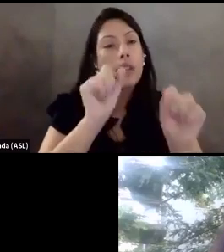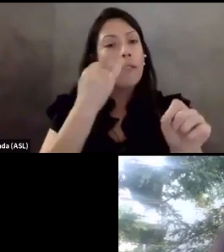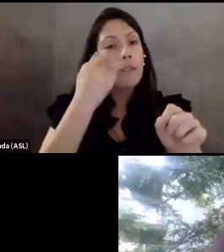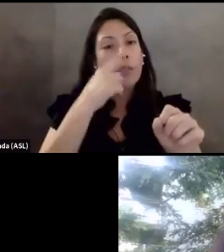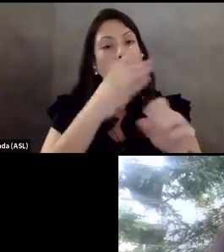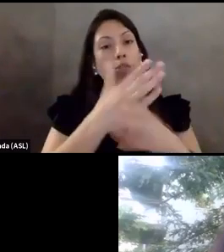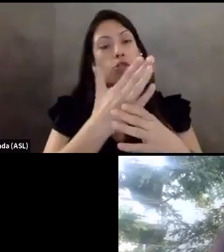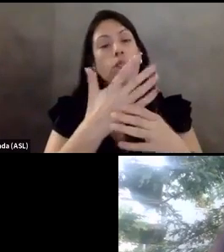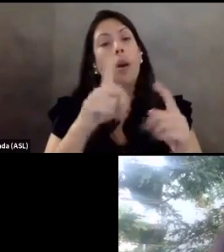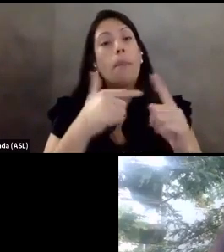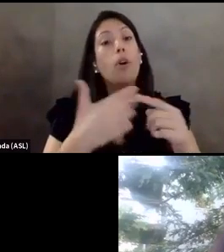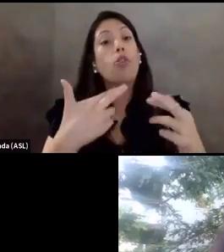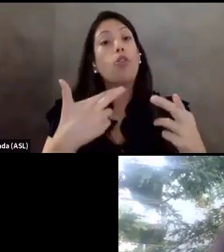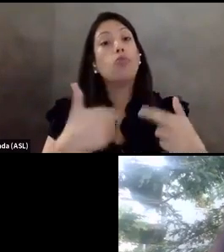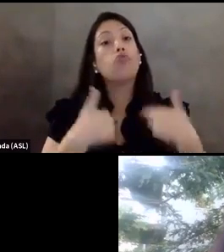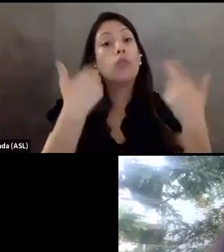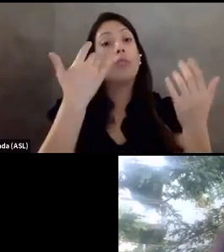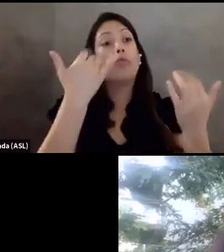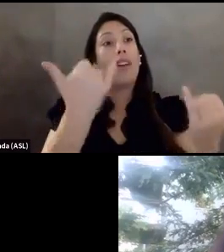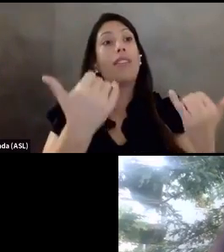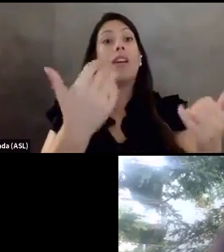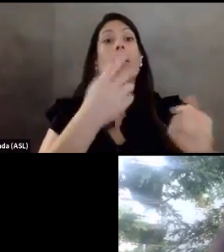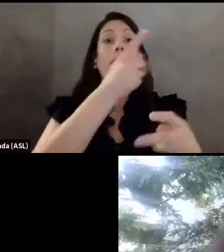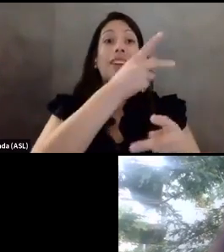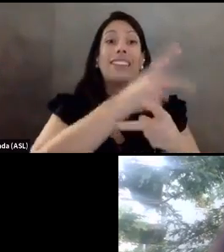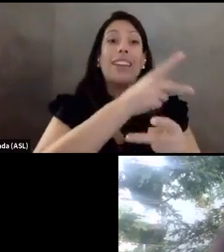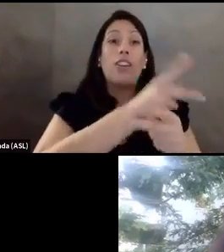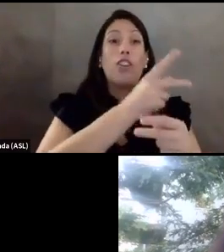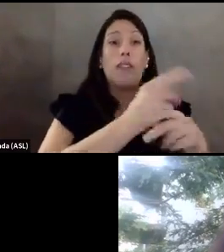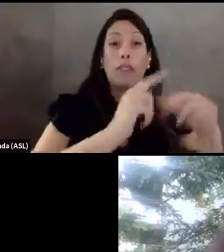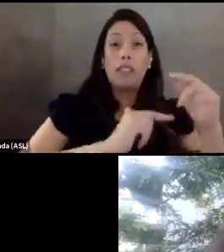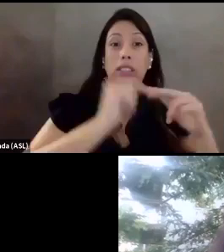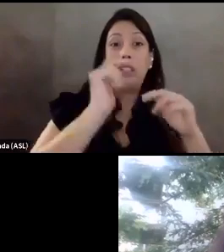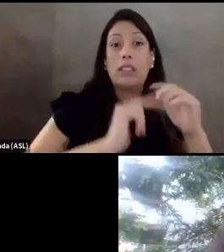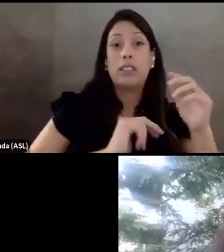care facilities right now in terms of cases.